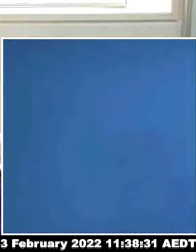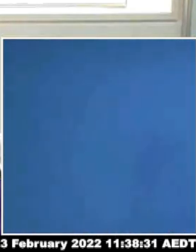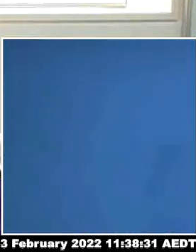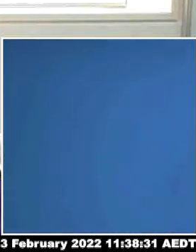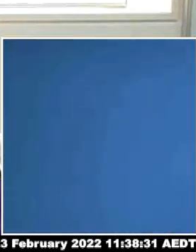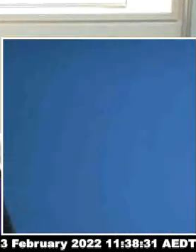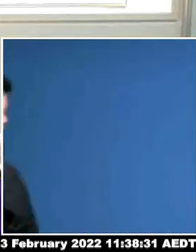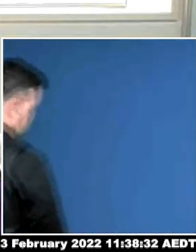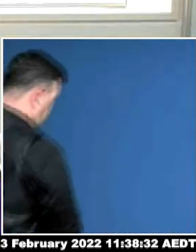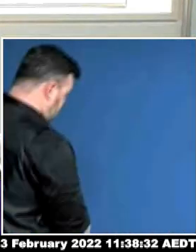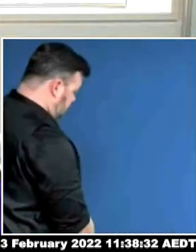I'm happy to answer that question.